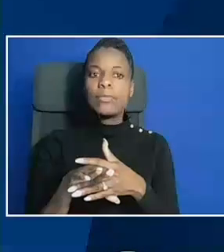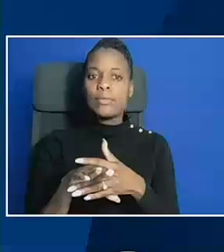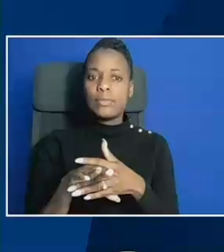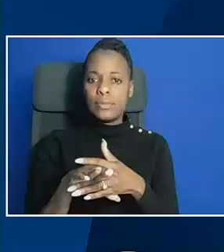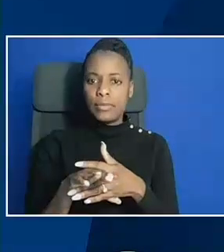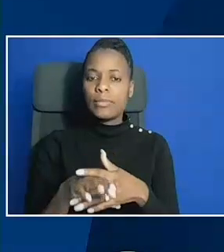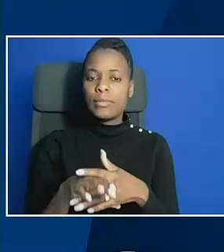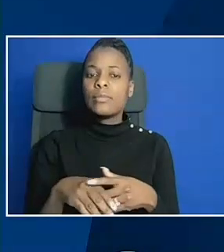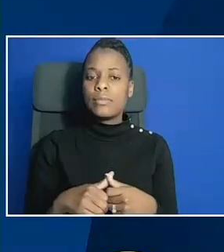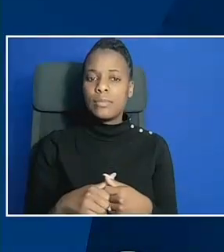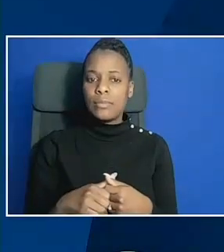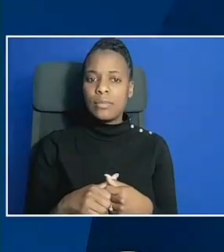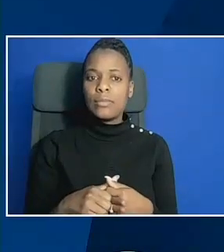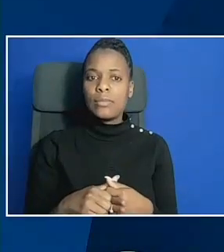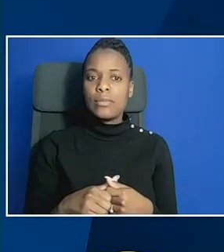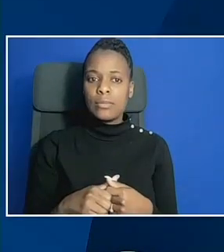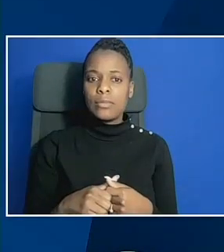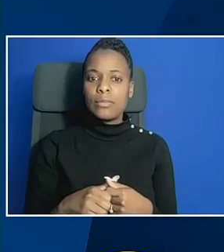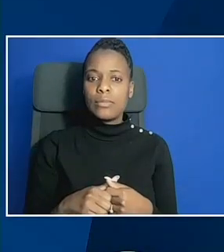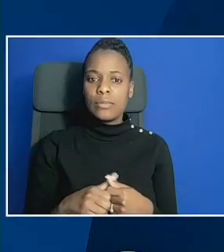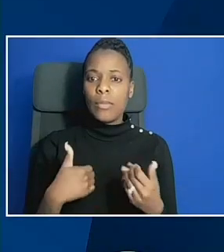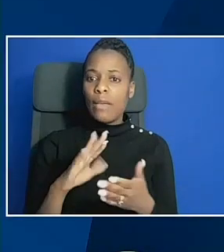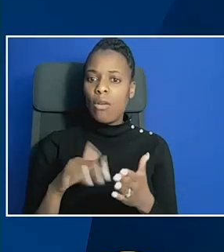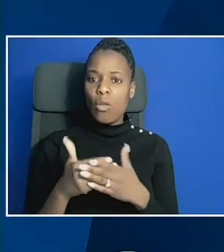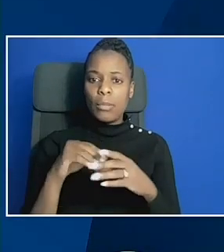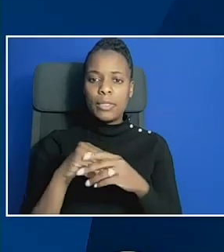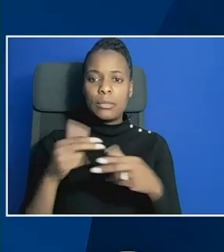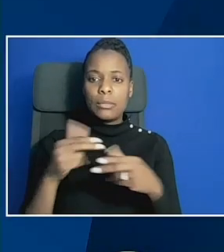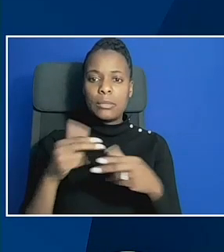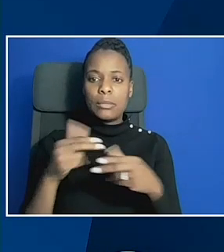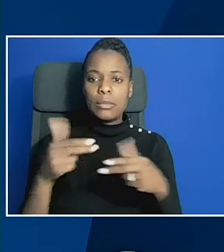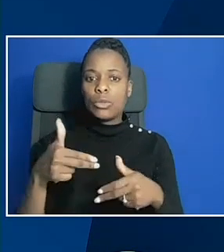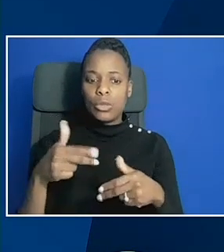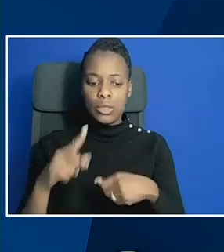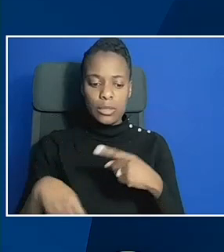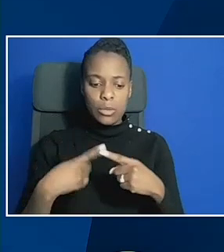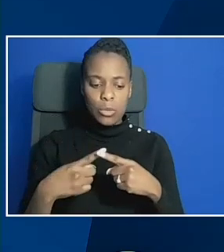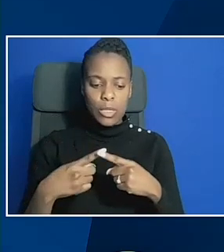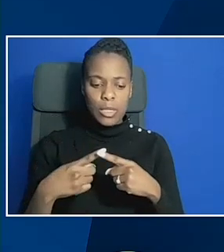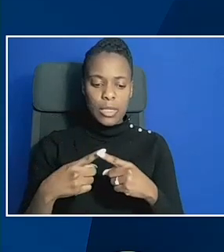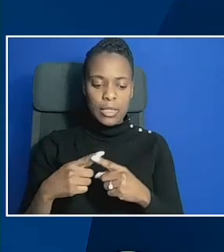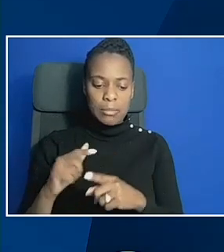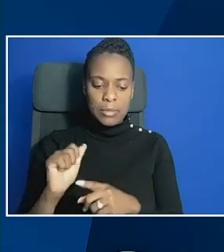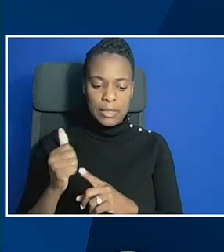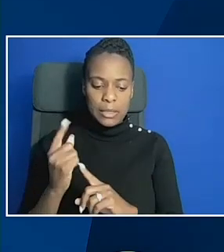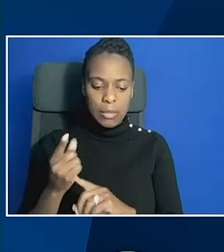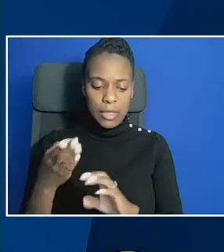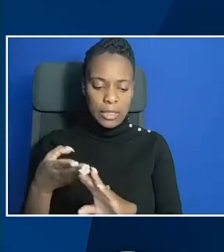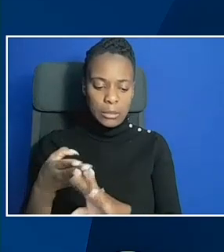Have all the participants join back probably ten minutes before, 1:00 Eastern. Okay?